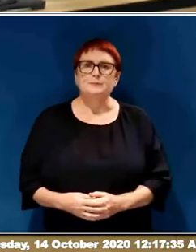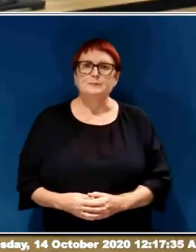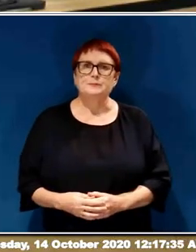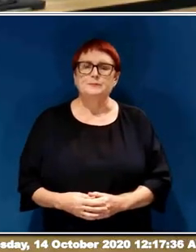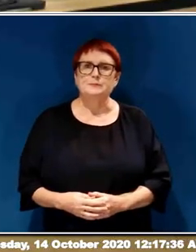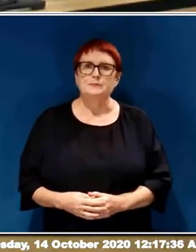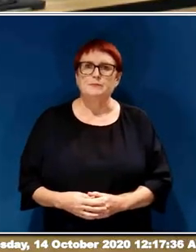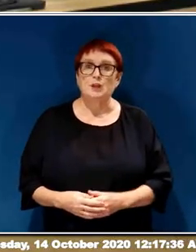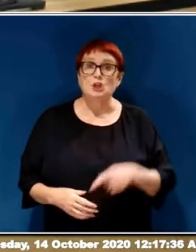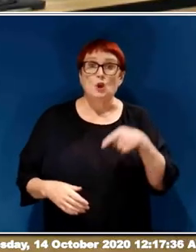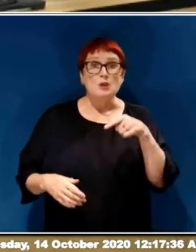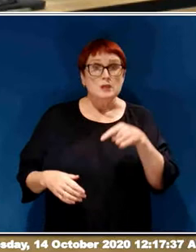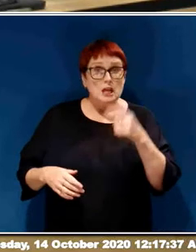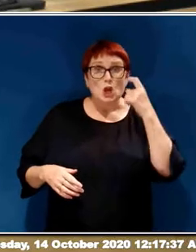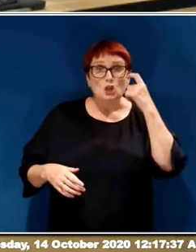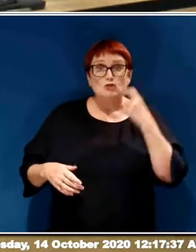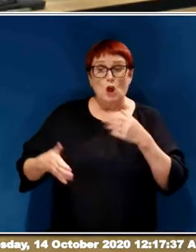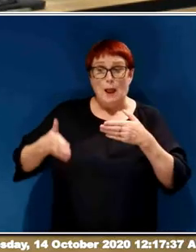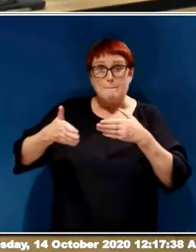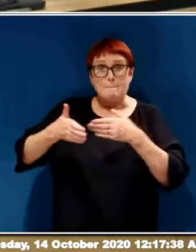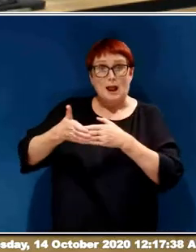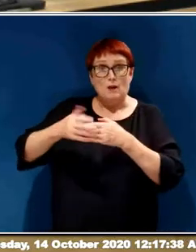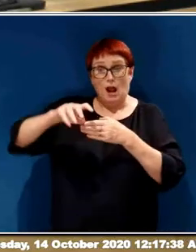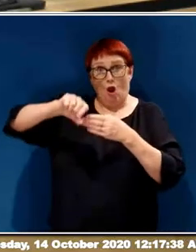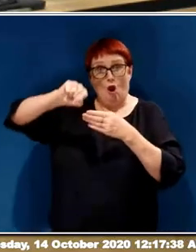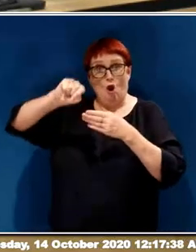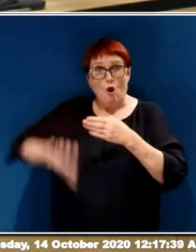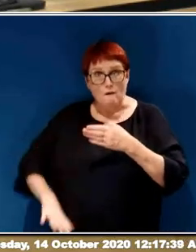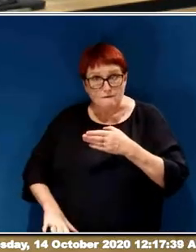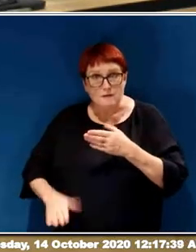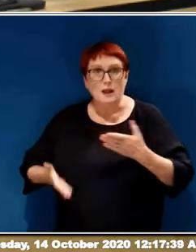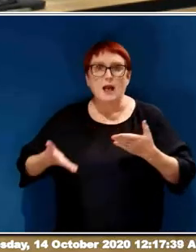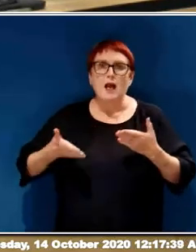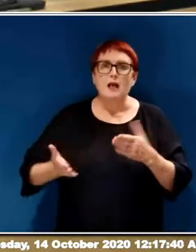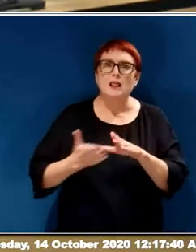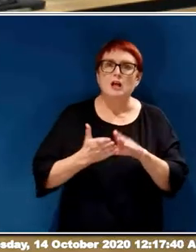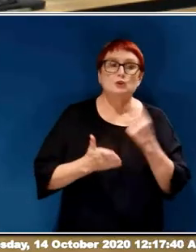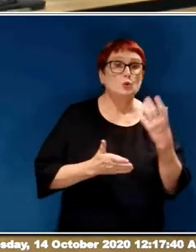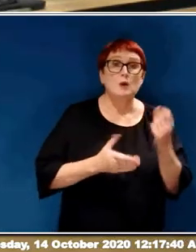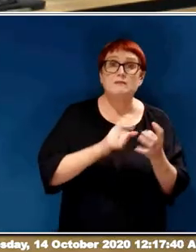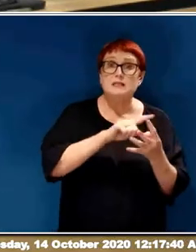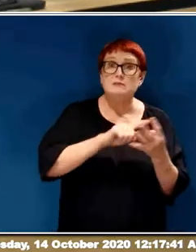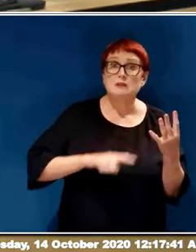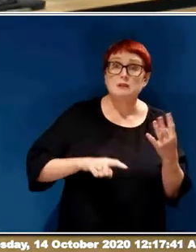disabilities to access, participate and make good progress in learning.